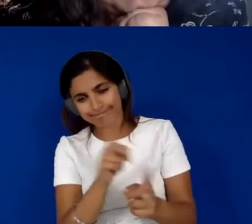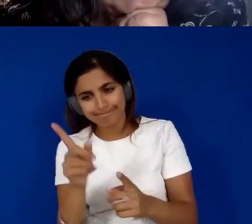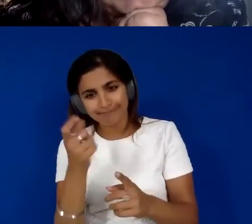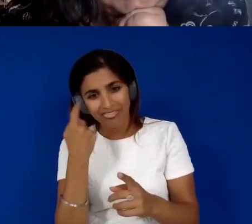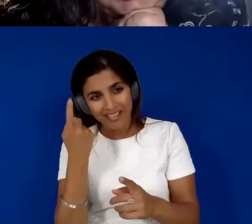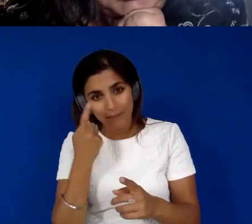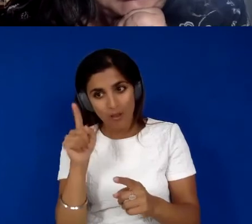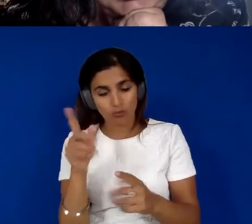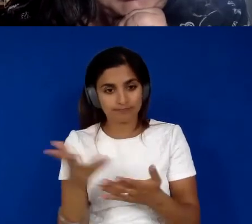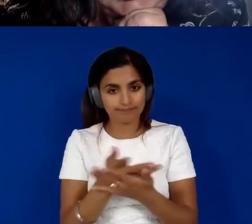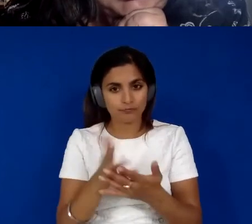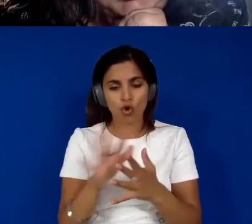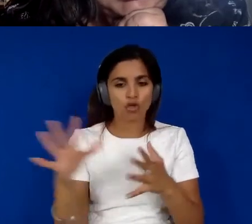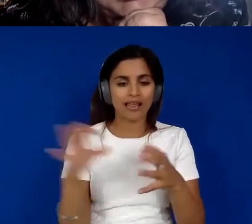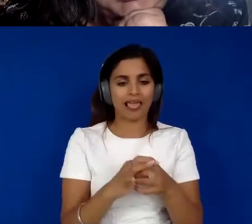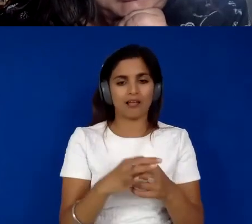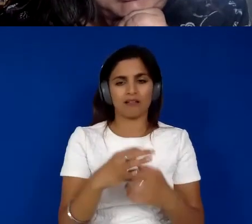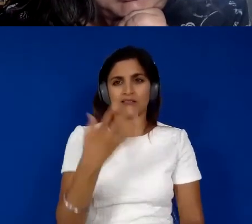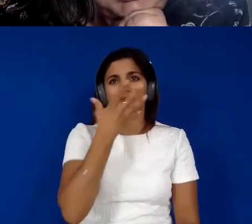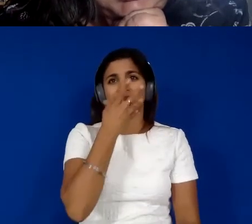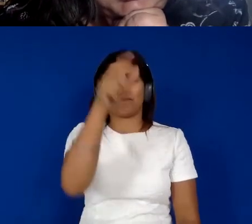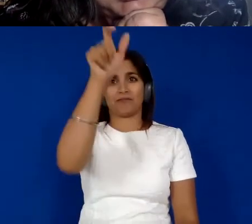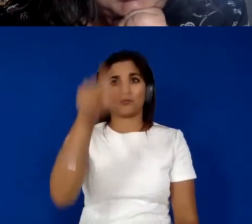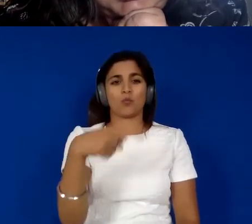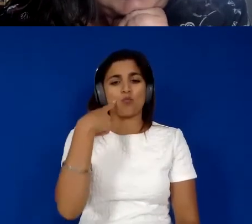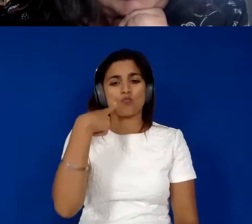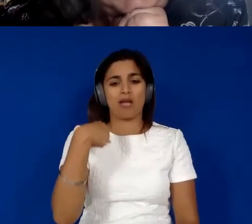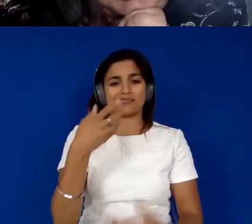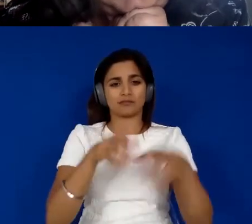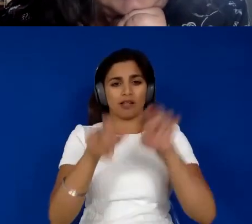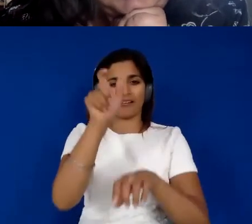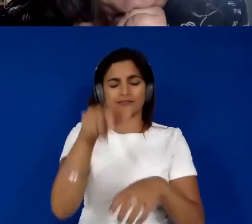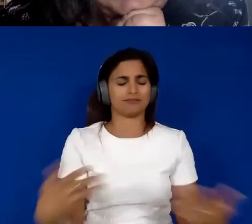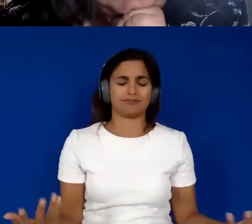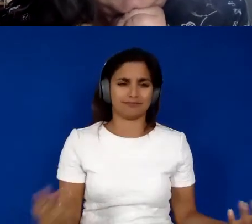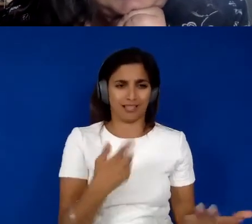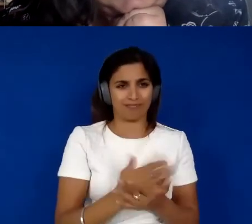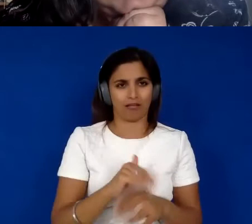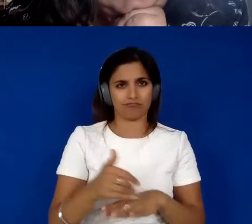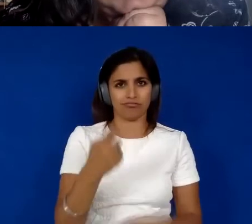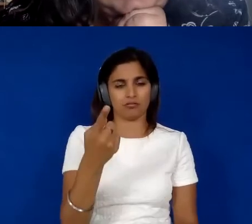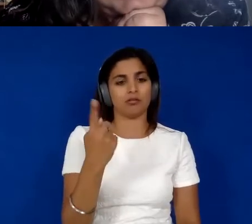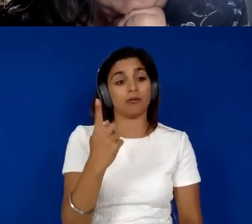them to some white scientist that they don't care about but linking them to someone else from their community that you know say this is what's right and